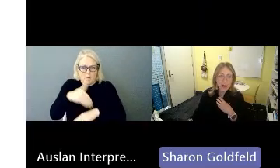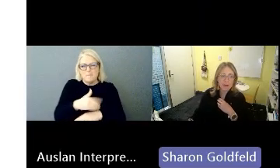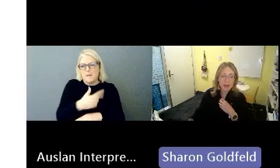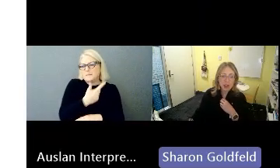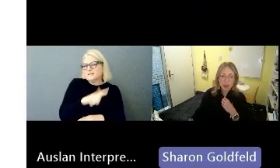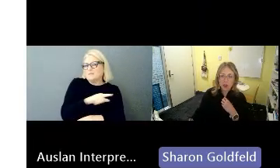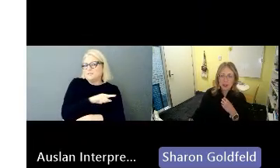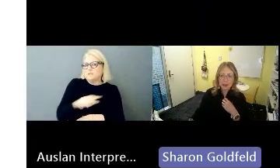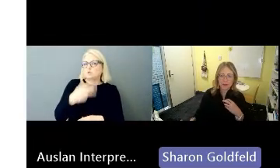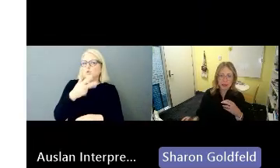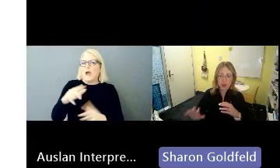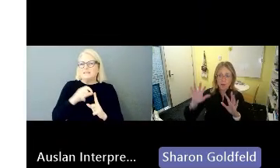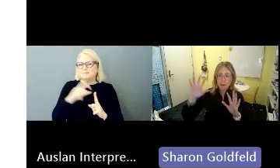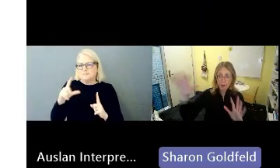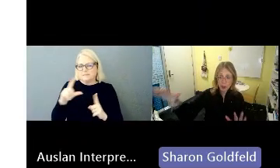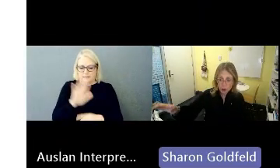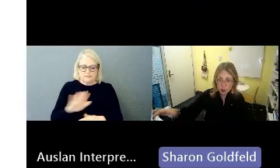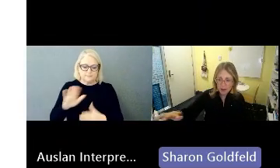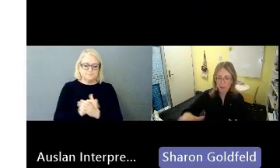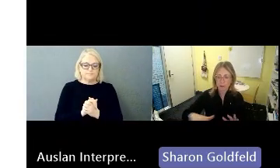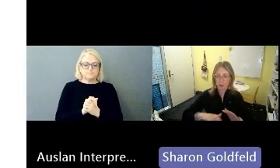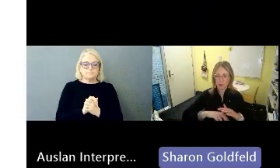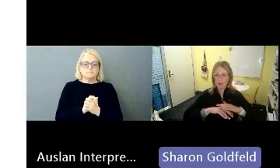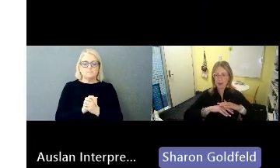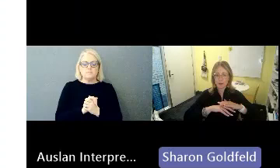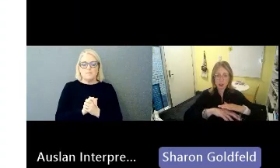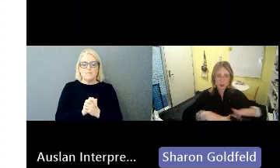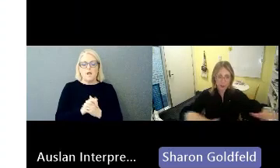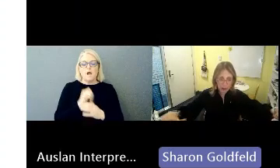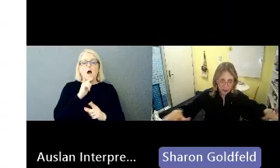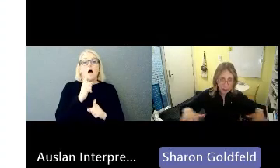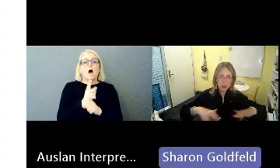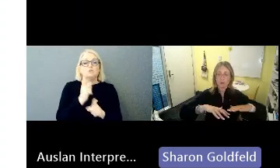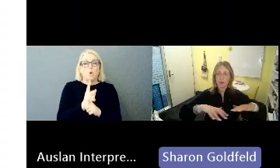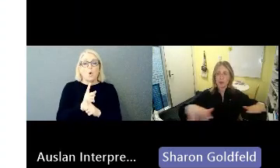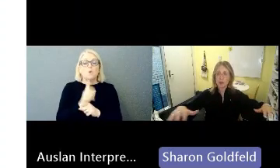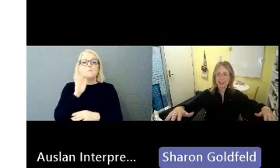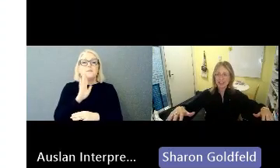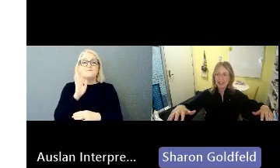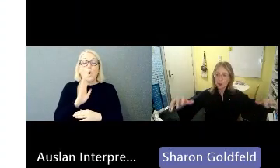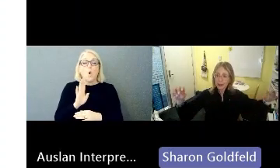Now, prevention and early intervention, you remember I talked about before how about if we just provide things universally,